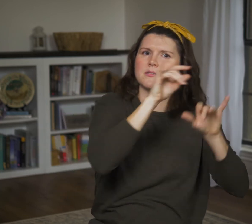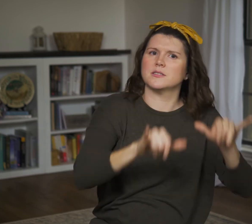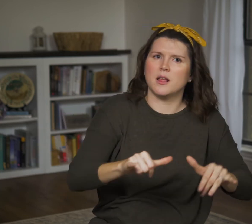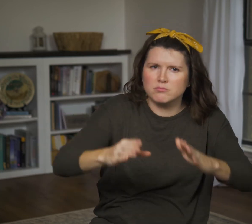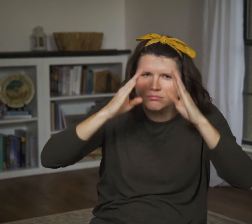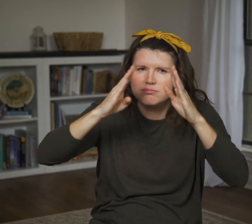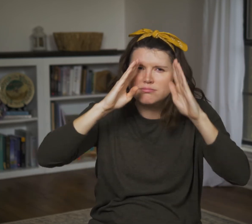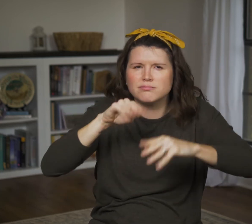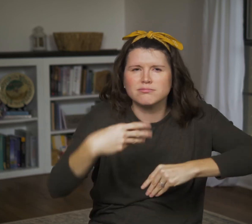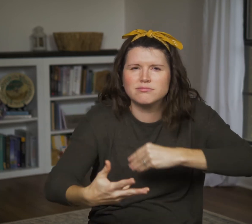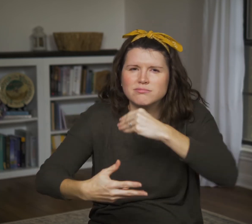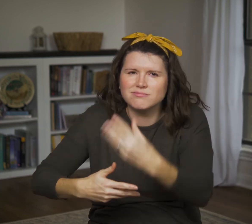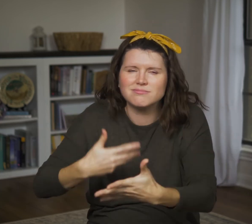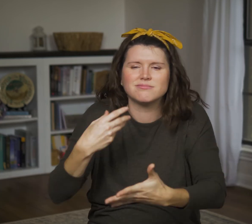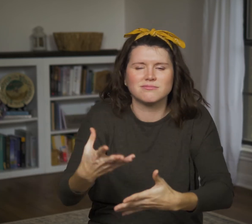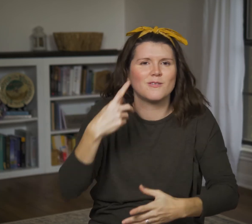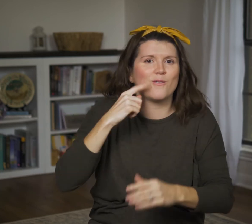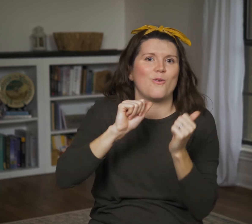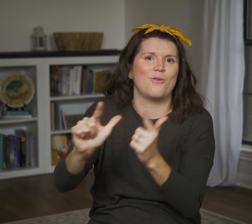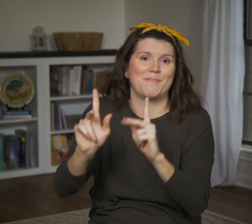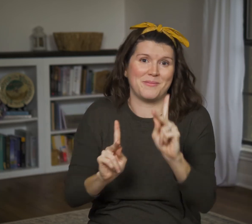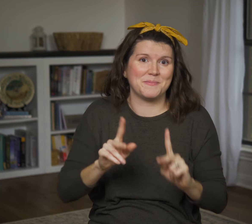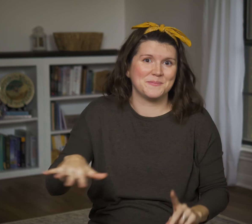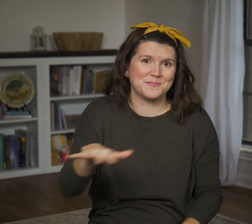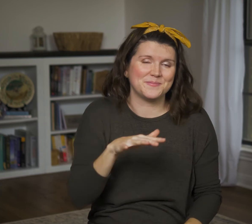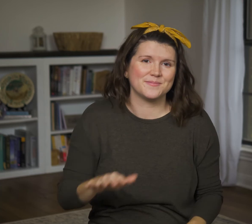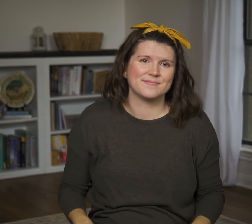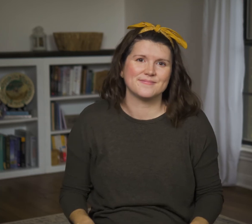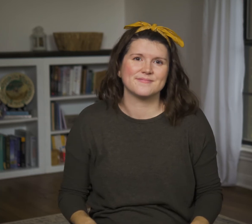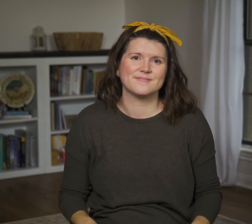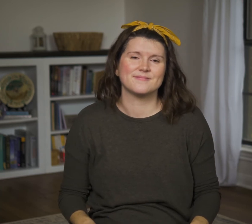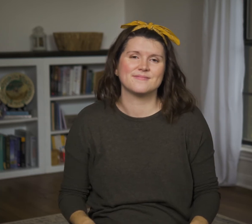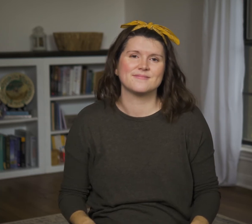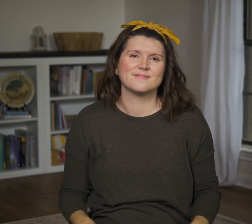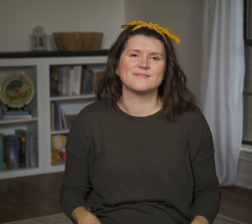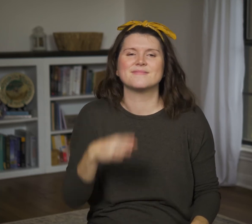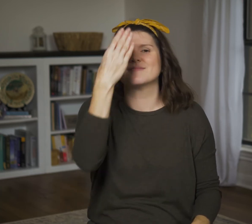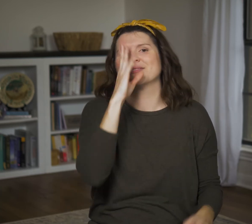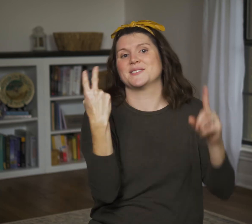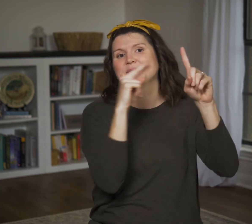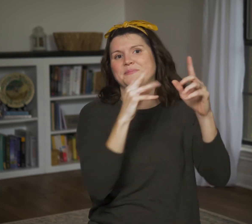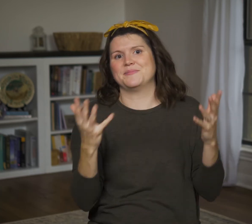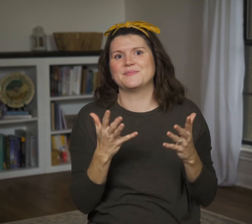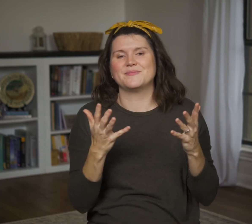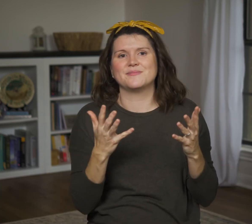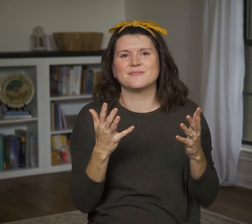He’s attentive and thoughtful toward the everyone. The God Shot: